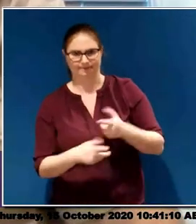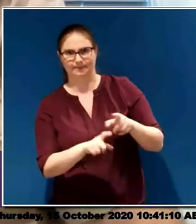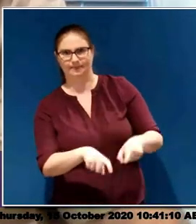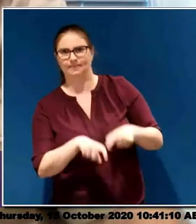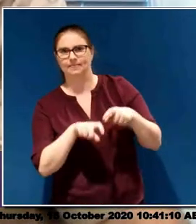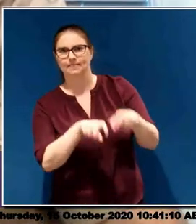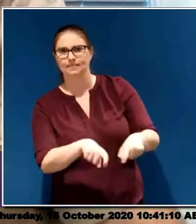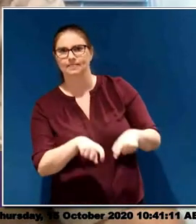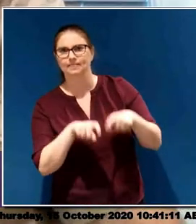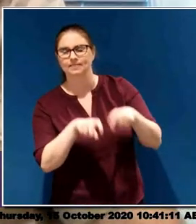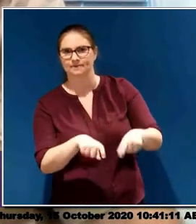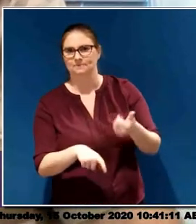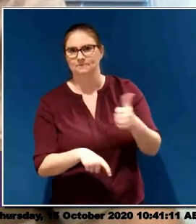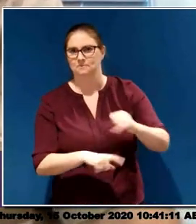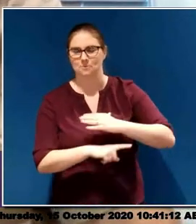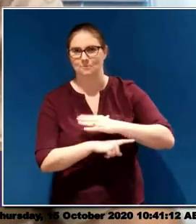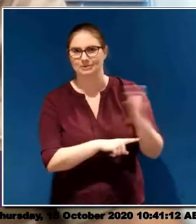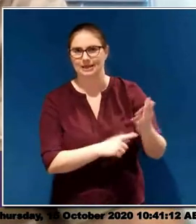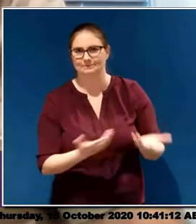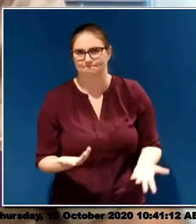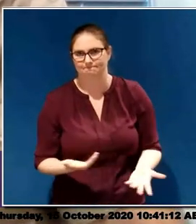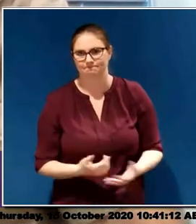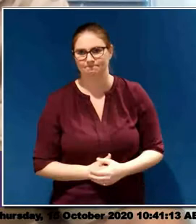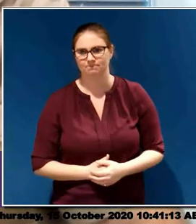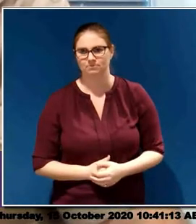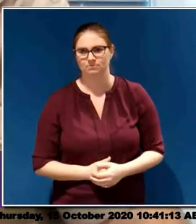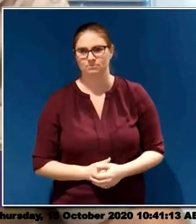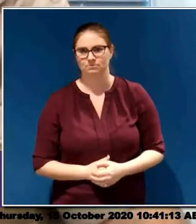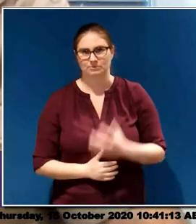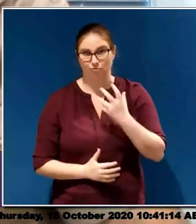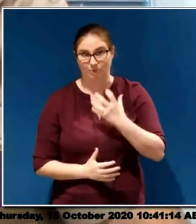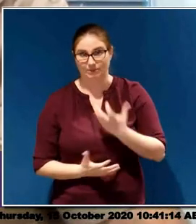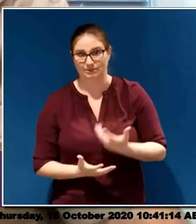Sorry. No, don't apologise. Yeah.